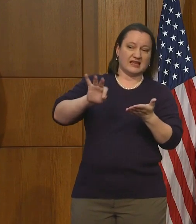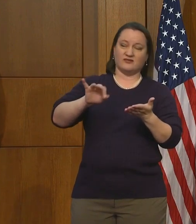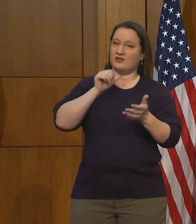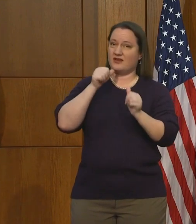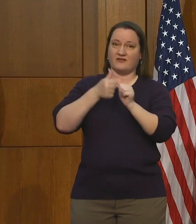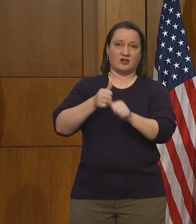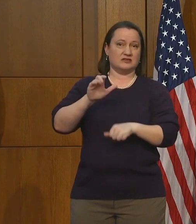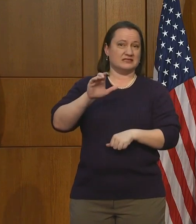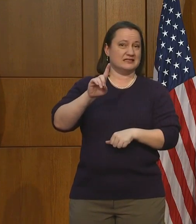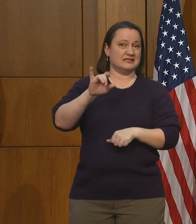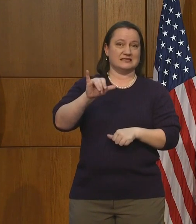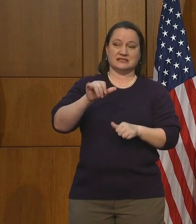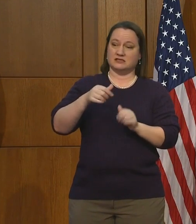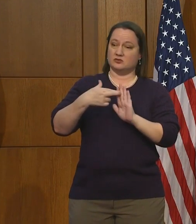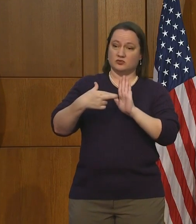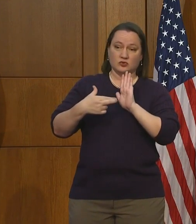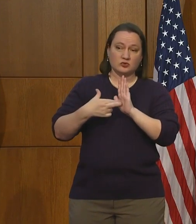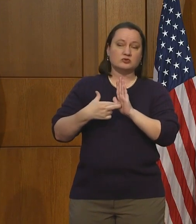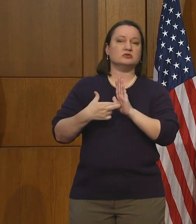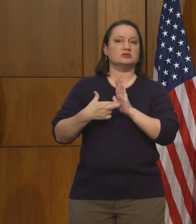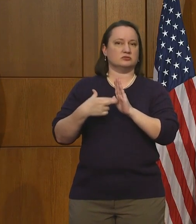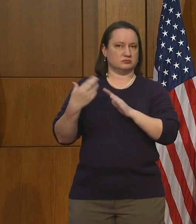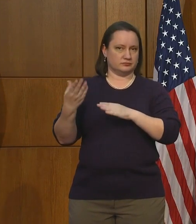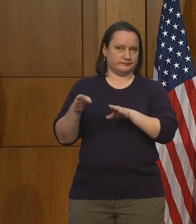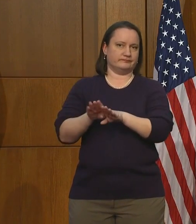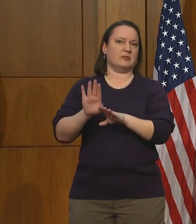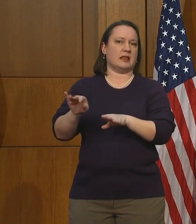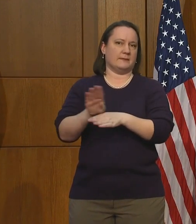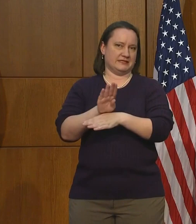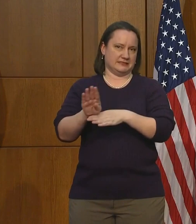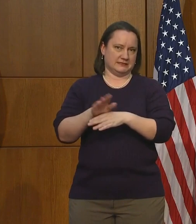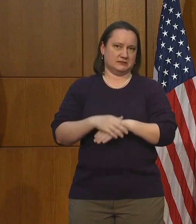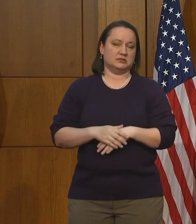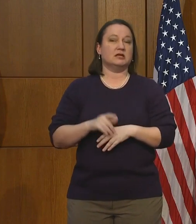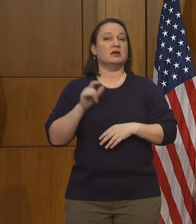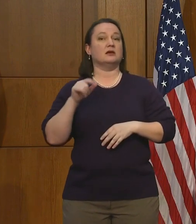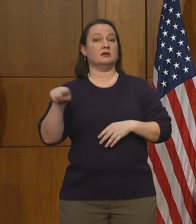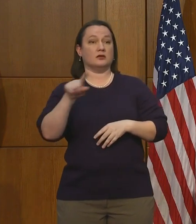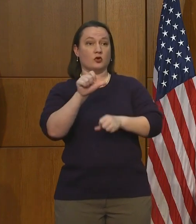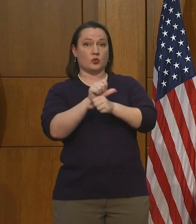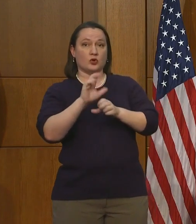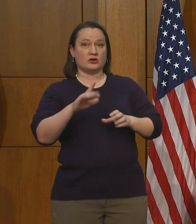COMPLAINTS AND SHUT DOWN A BUSINESS THAT ISN'T COMPLY.